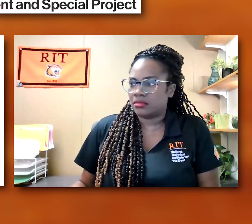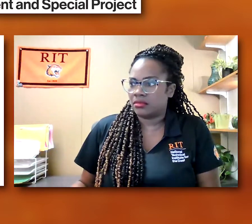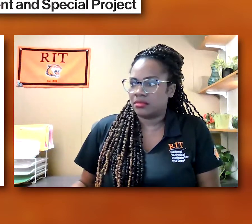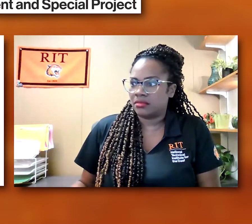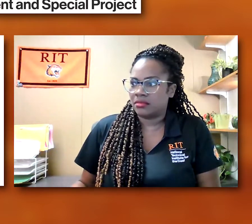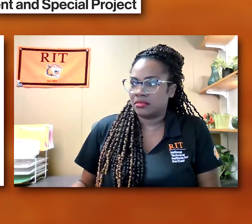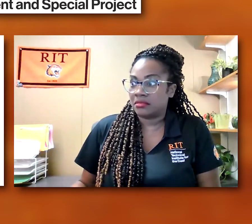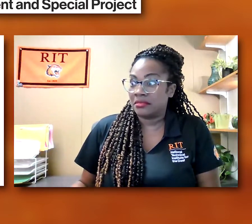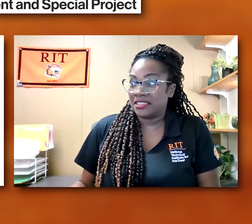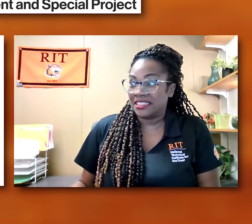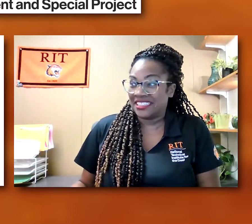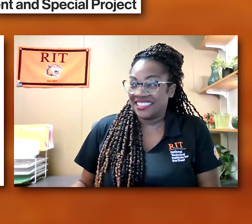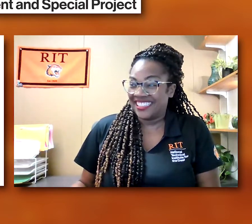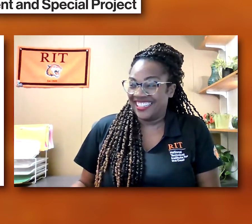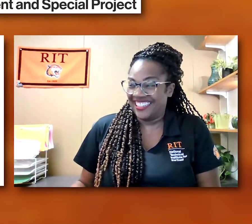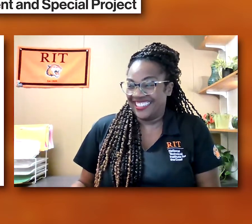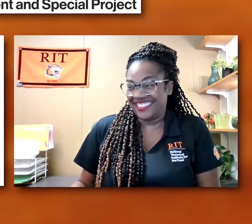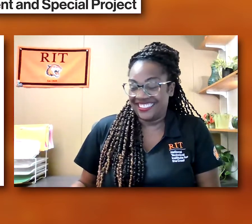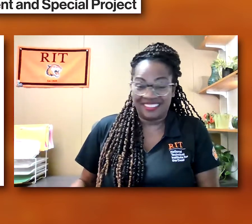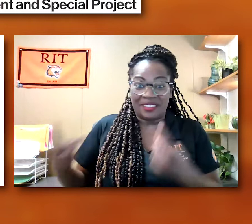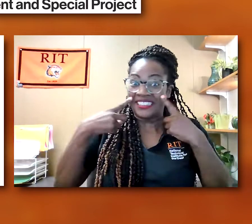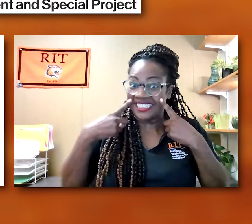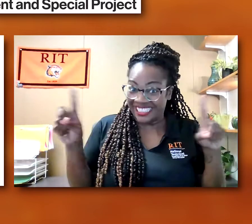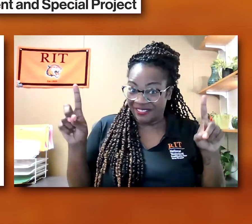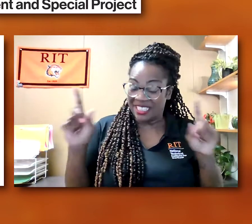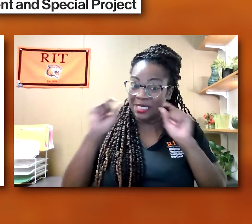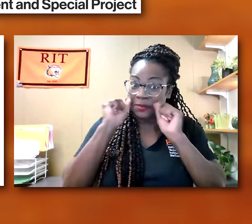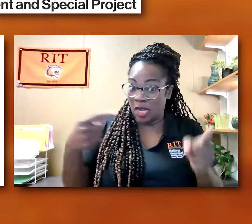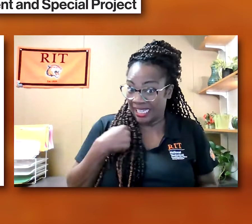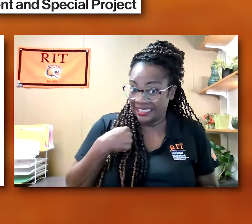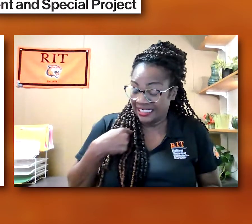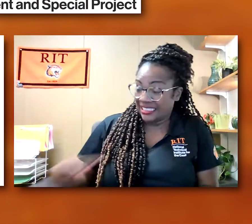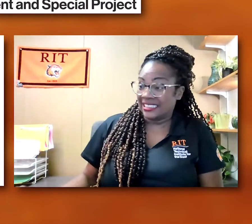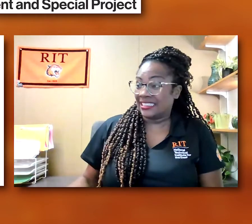Did it? Oh, it was the ice cream that splattered out. The egg was intact. It was successful.